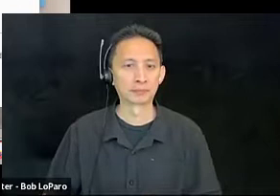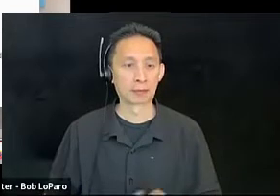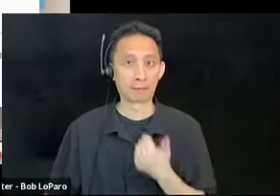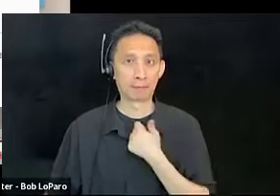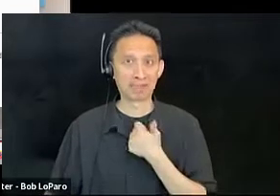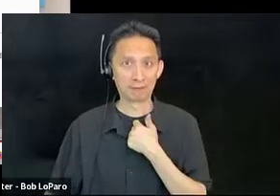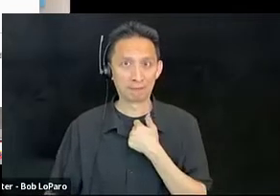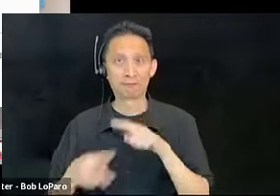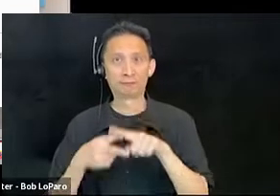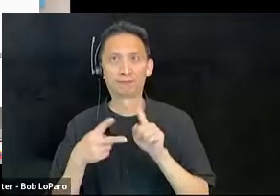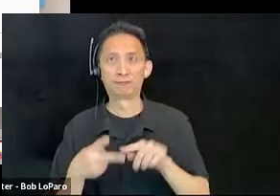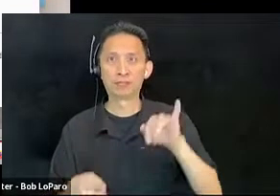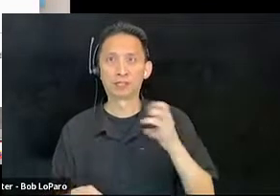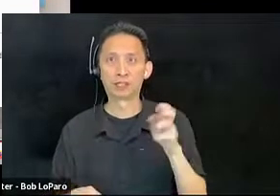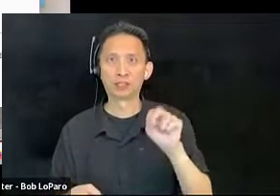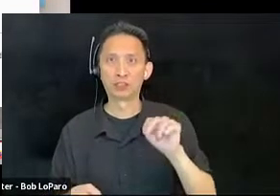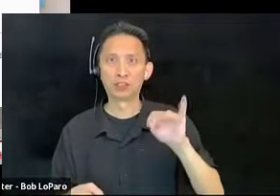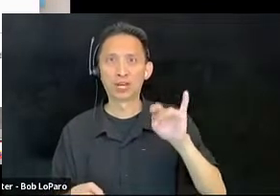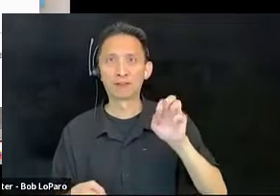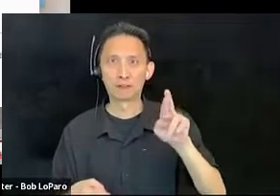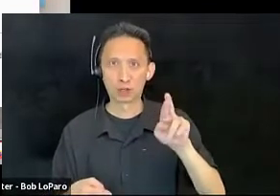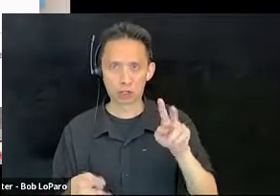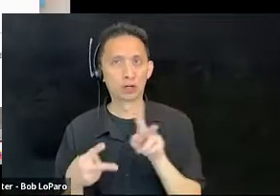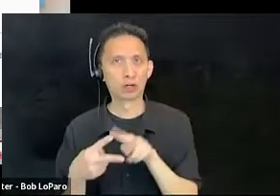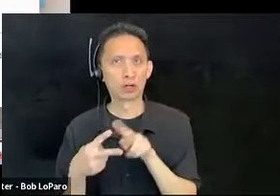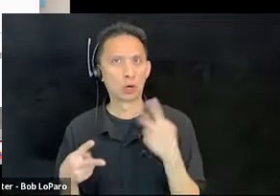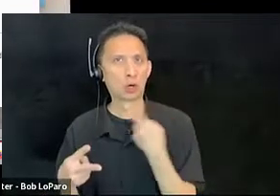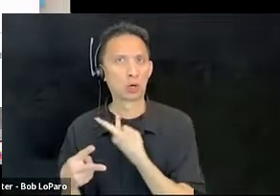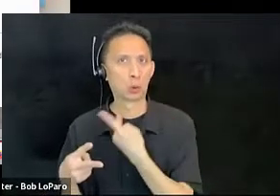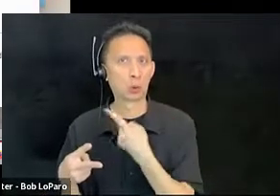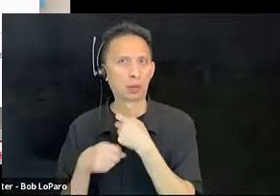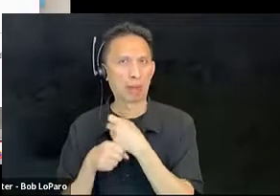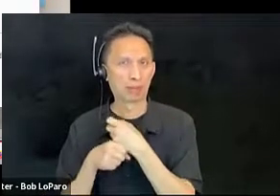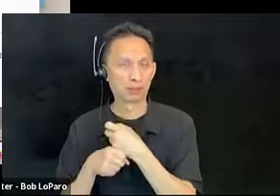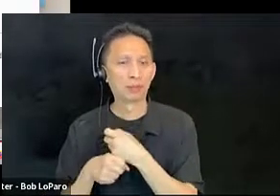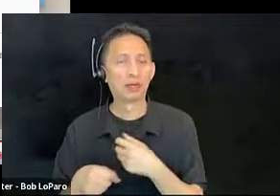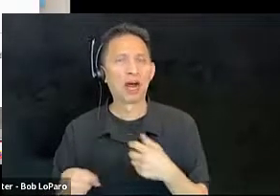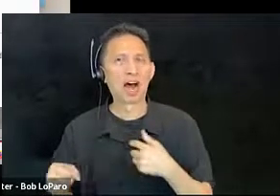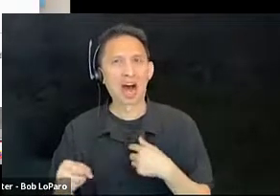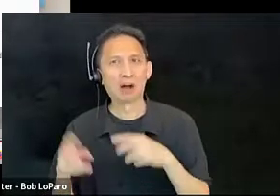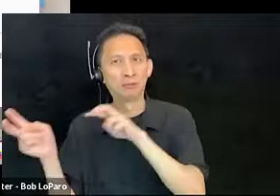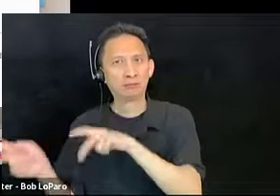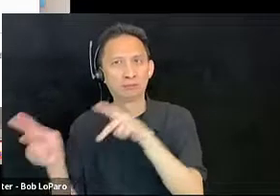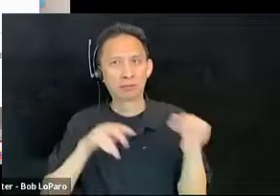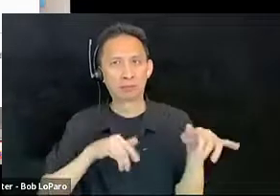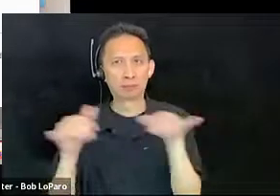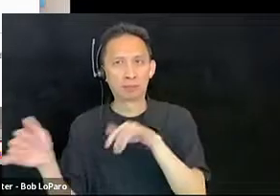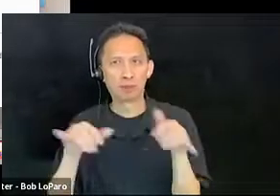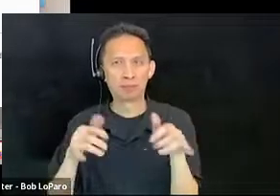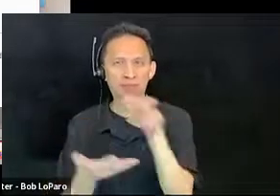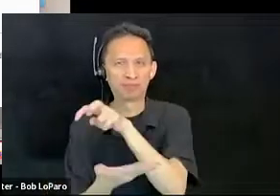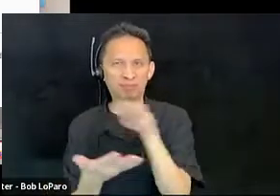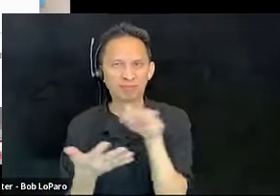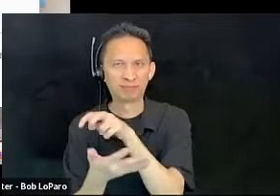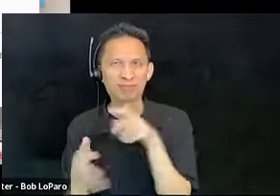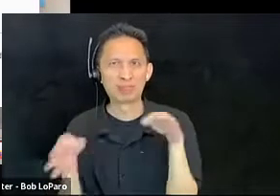And I'll just walk you through it and then I'll go back to the presentation, show you some examples. So, it's basically a set of guidelines